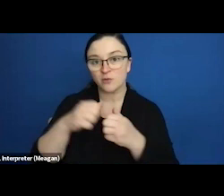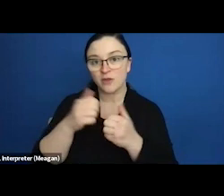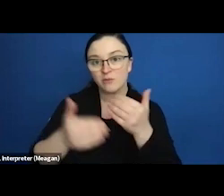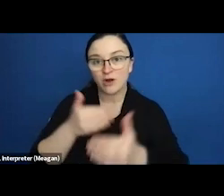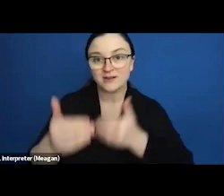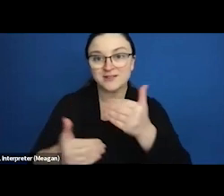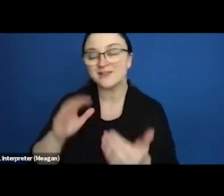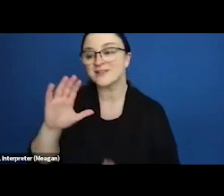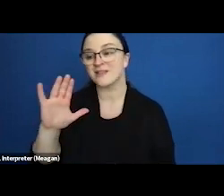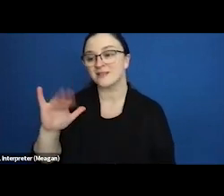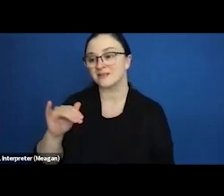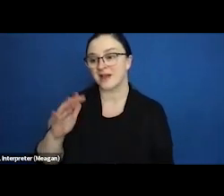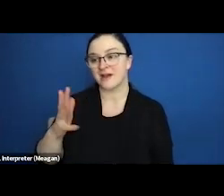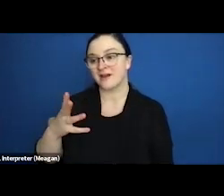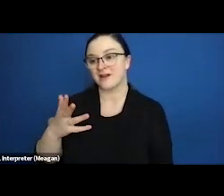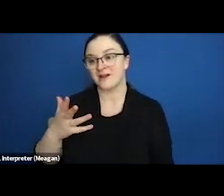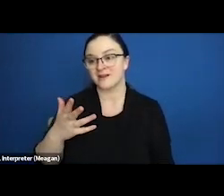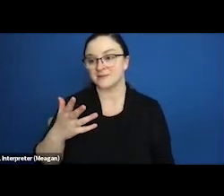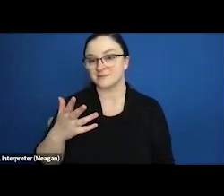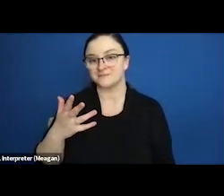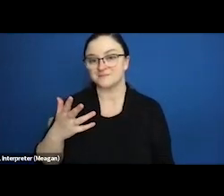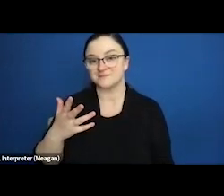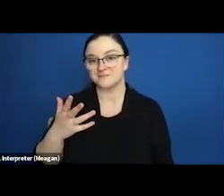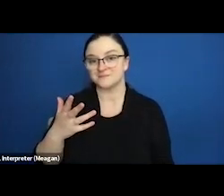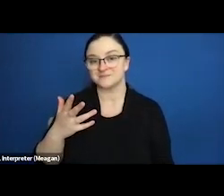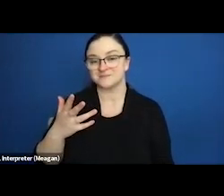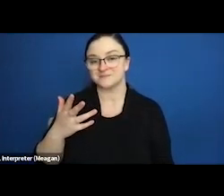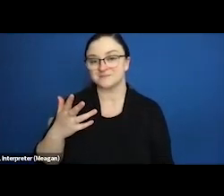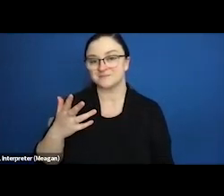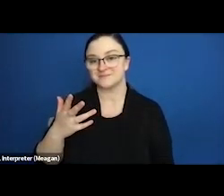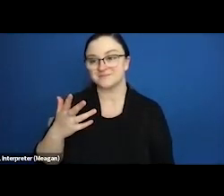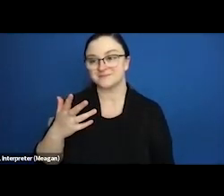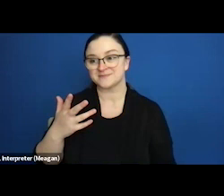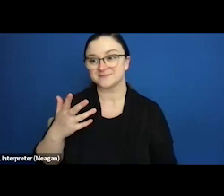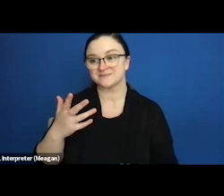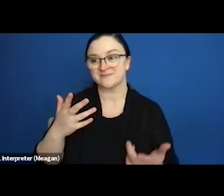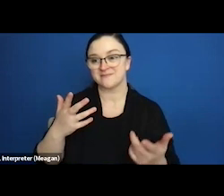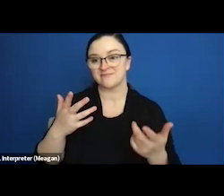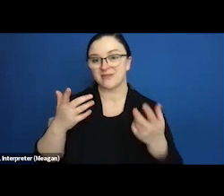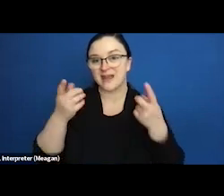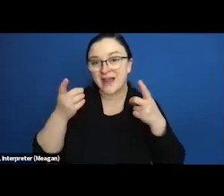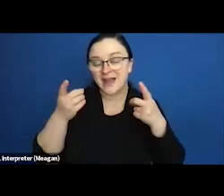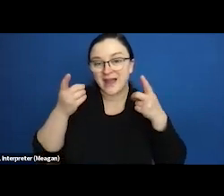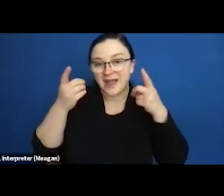that has been carried out in a way that was actually harmful to people in the past.